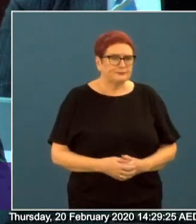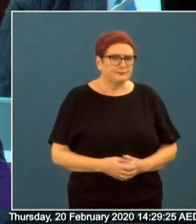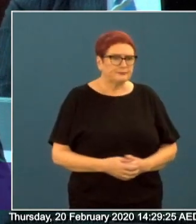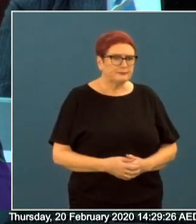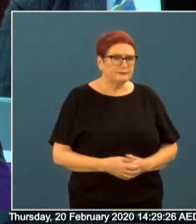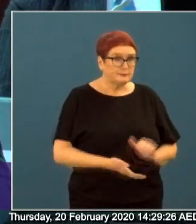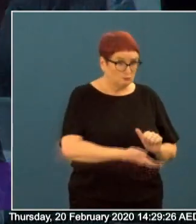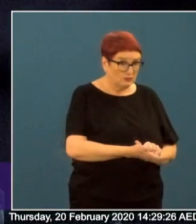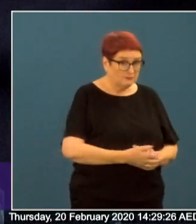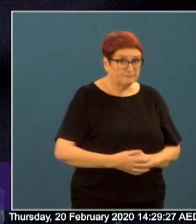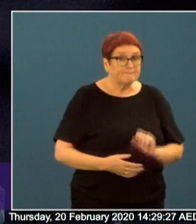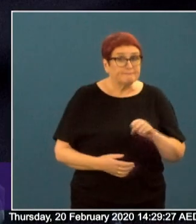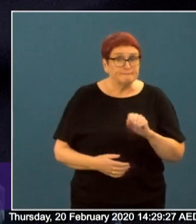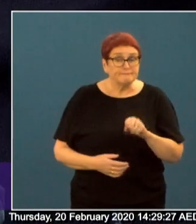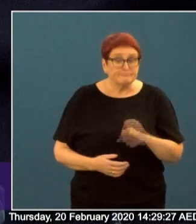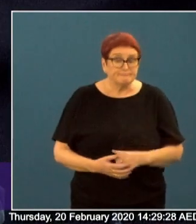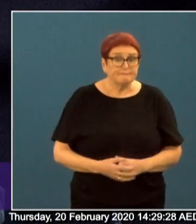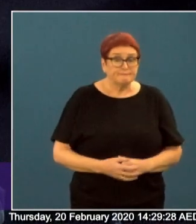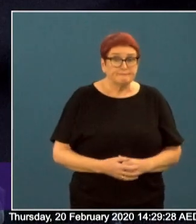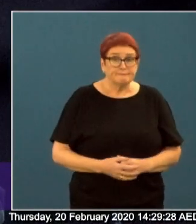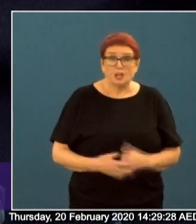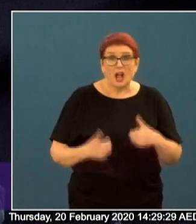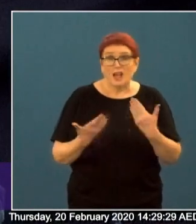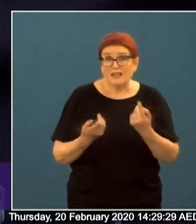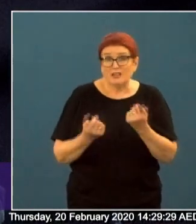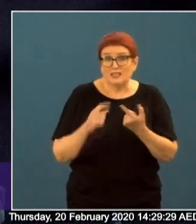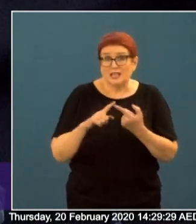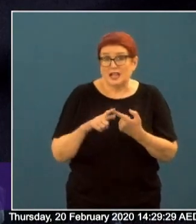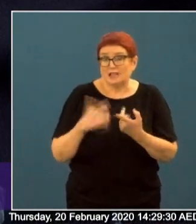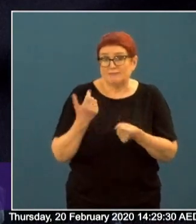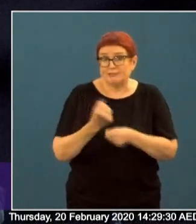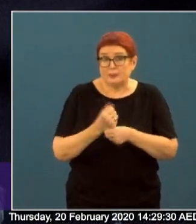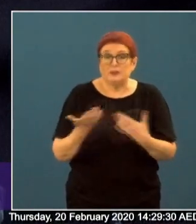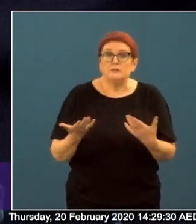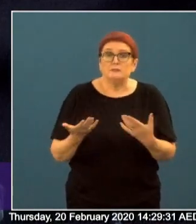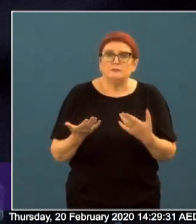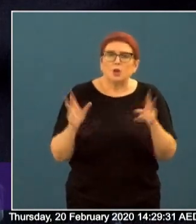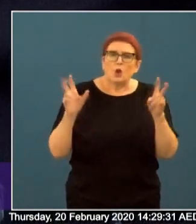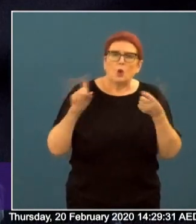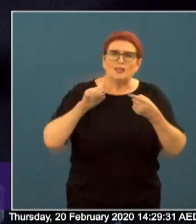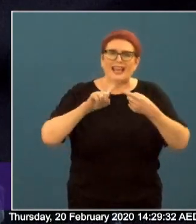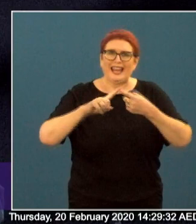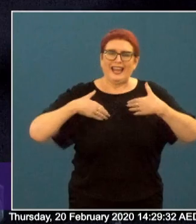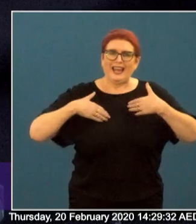is that right? That's correct. A simple illustration is e-health initiatives where e-health treatment